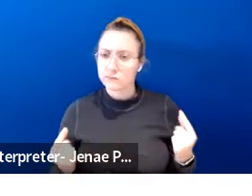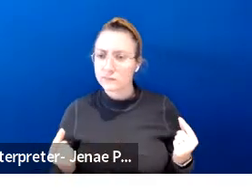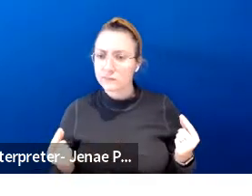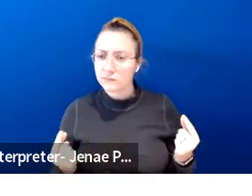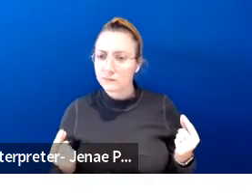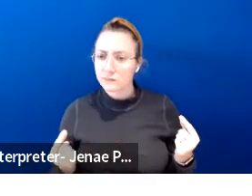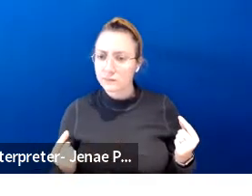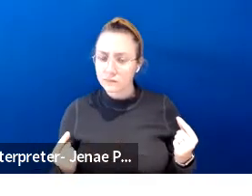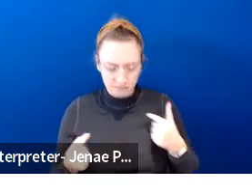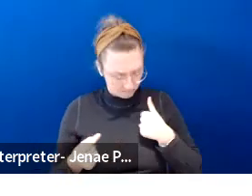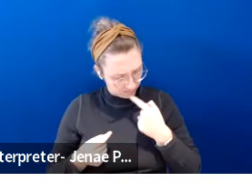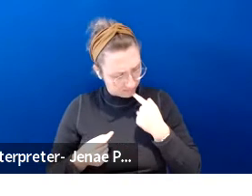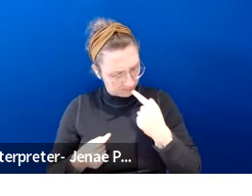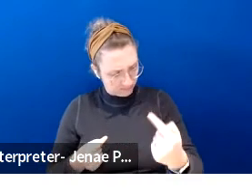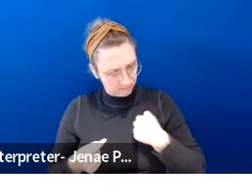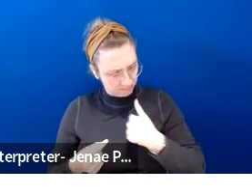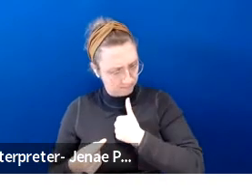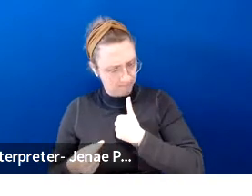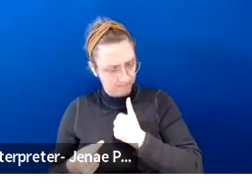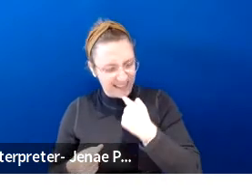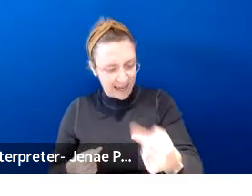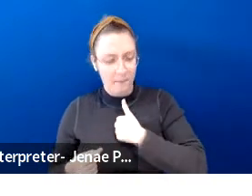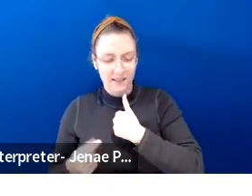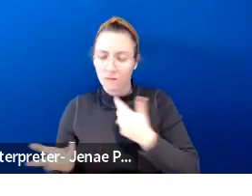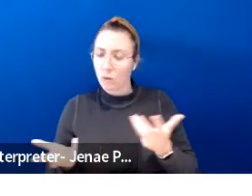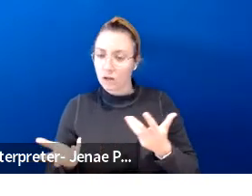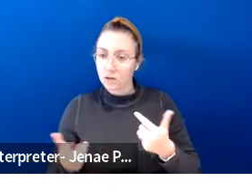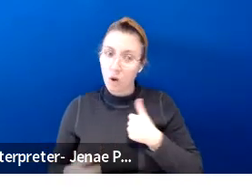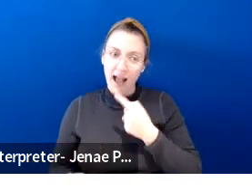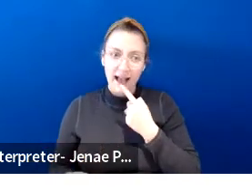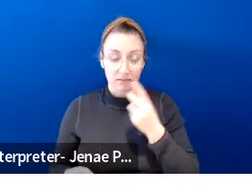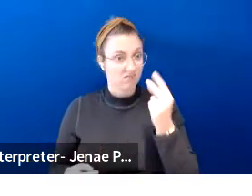situation, do you say immediately, I can't do it.